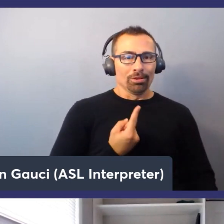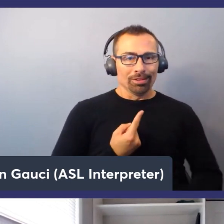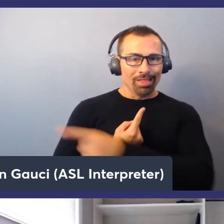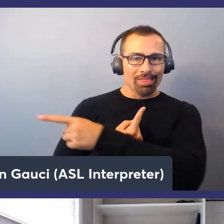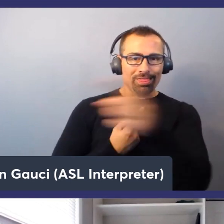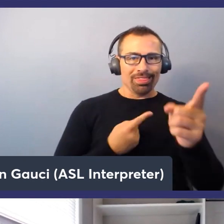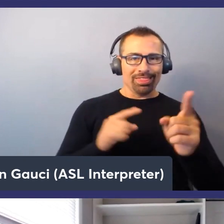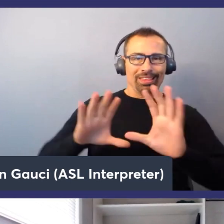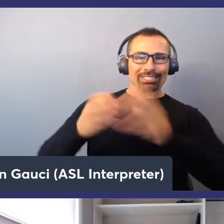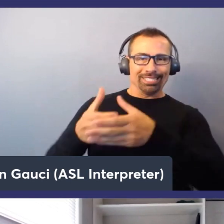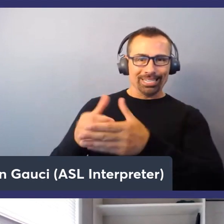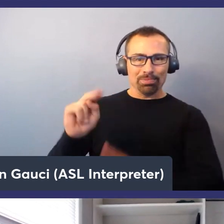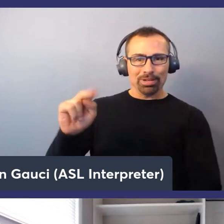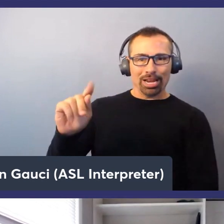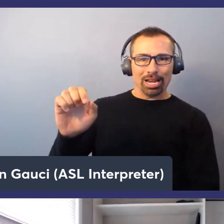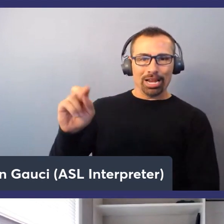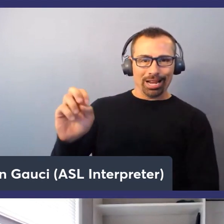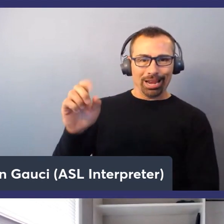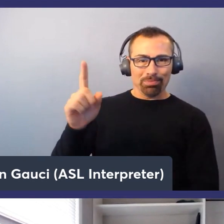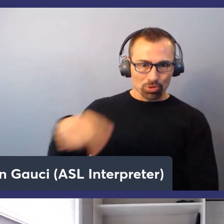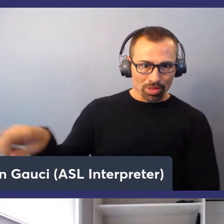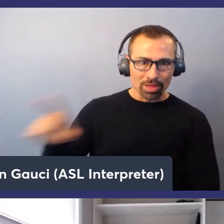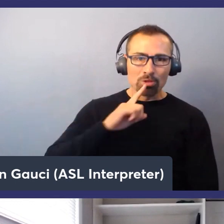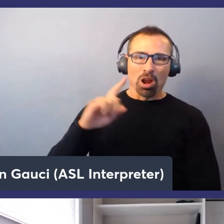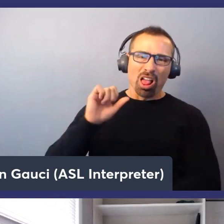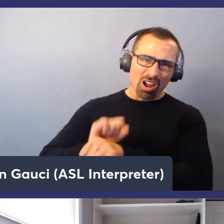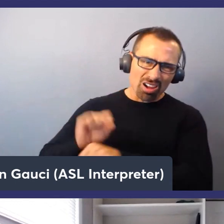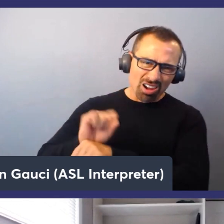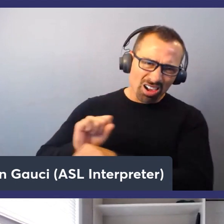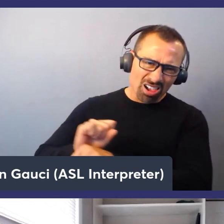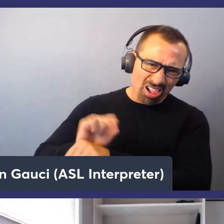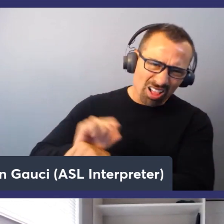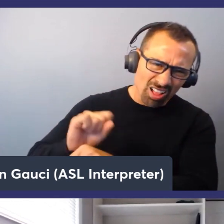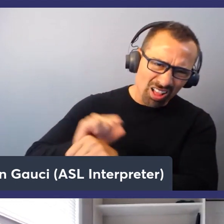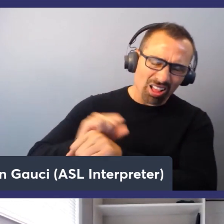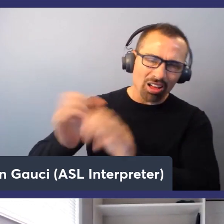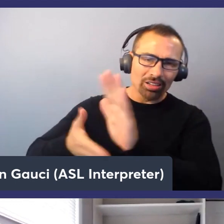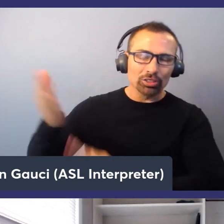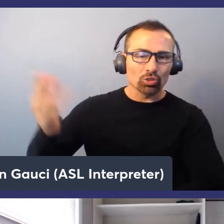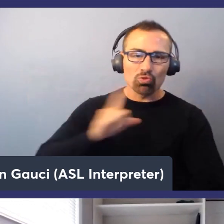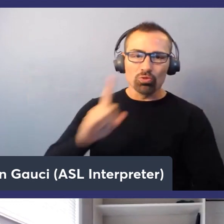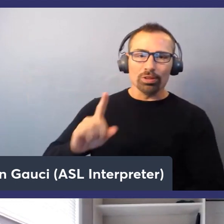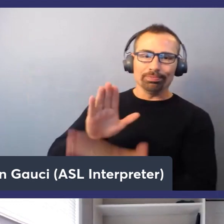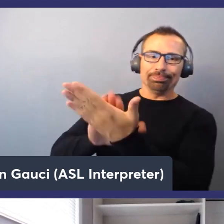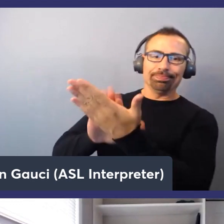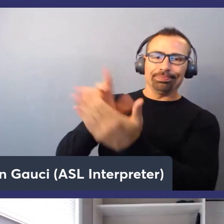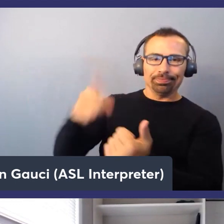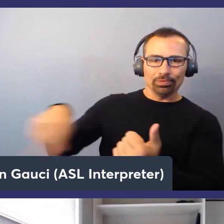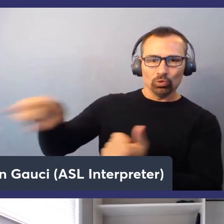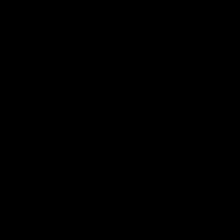They were the ones down in the trenches making it all work. So definite shout out to the whole team on getting this out to production.